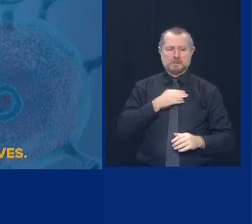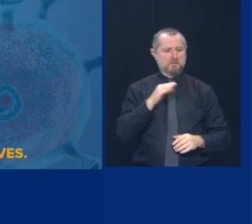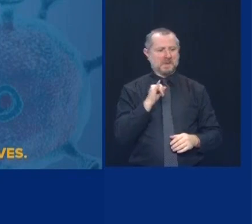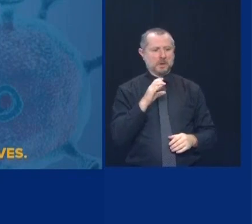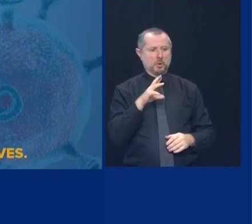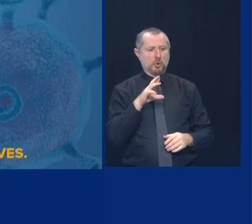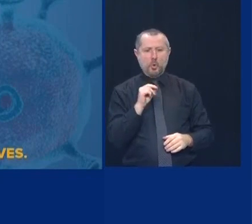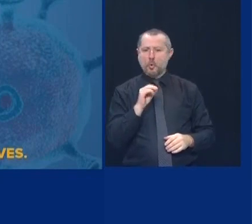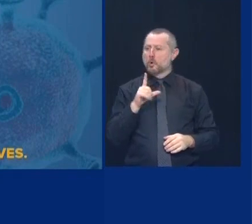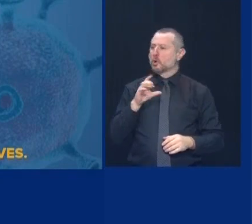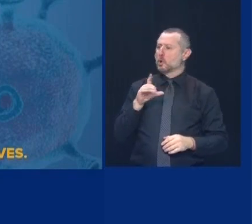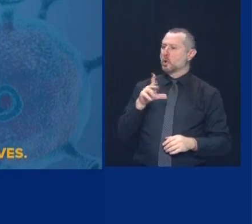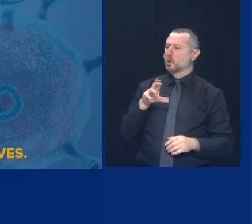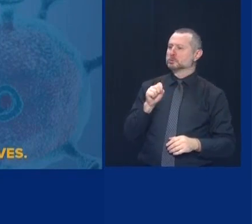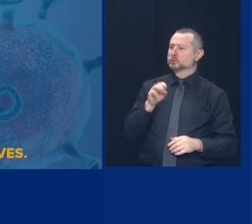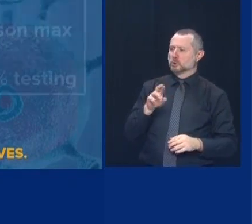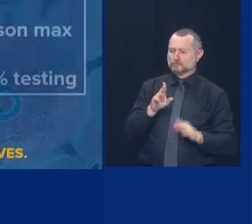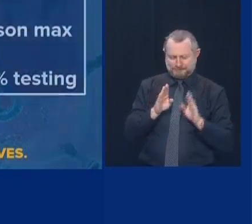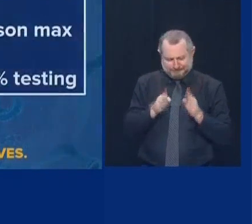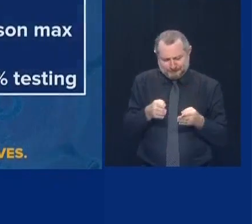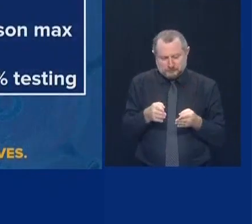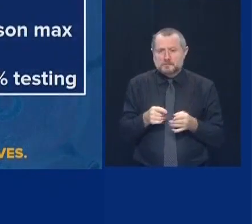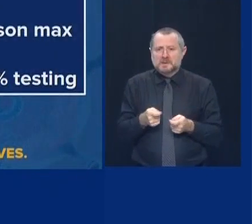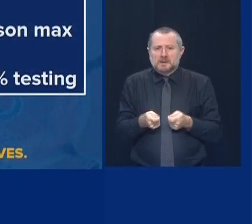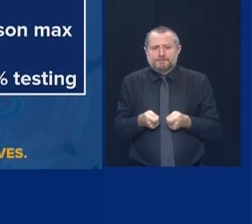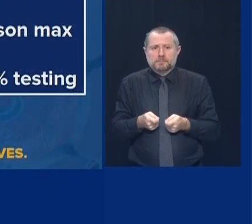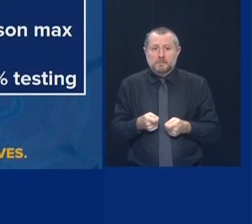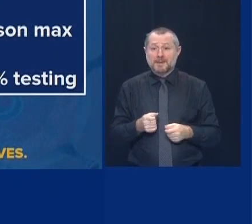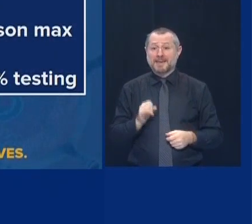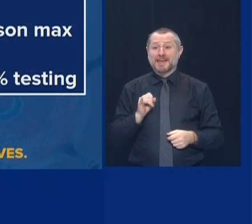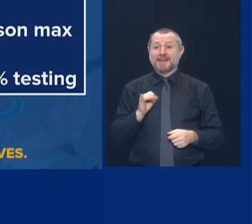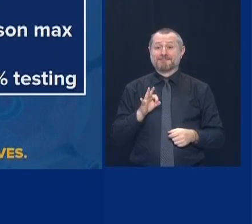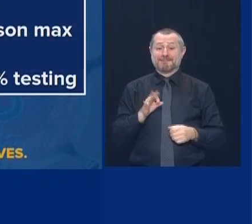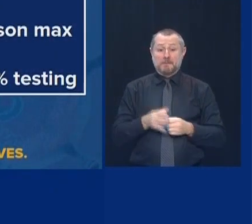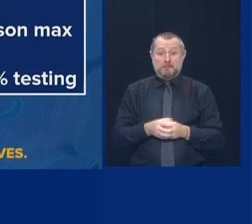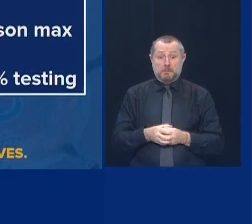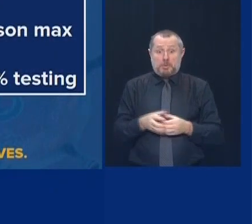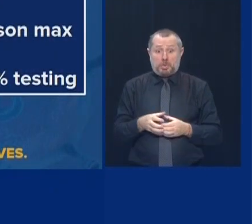DOES NOT MEAN ALL OFó[ QUEENS HAVE TO CLOSEe1 t(DOWN.